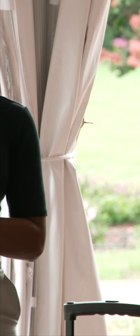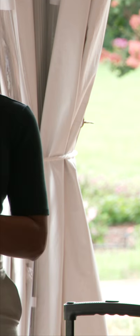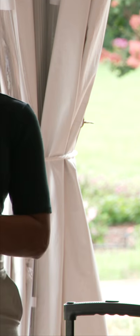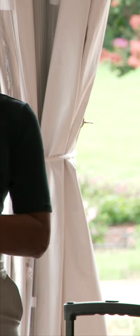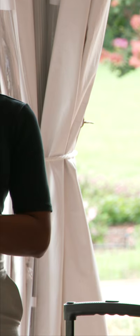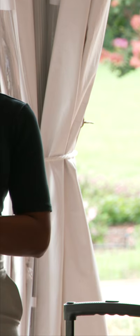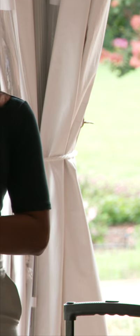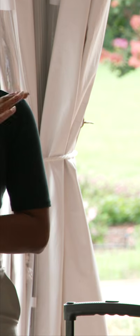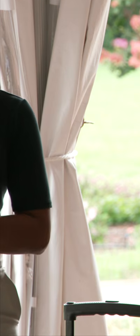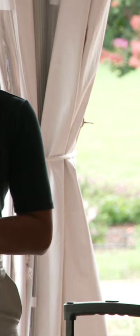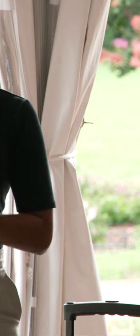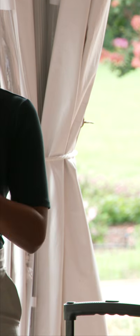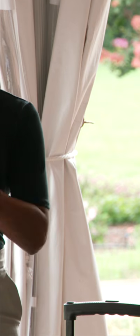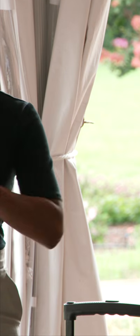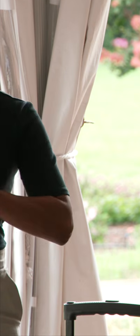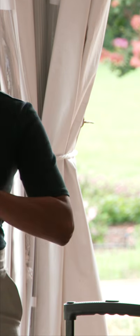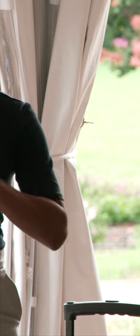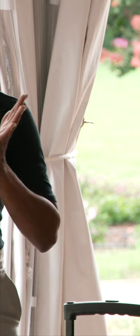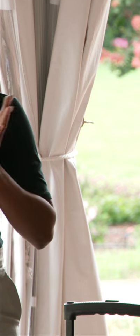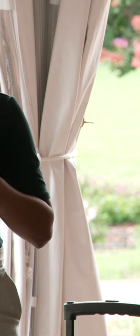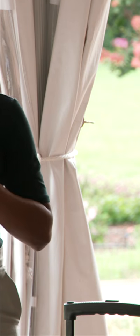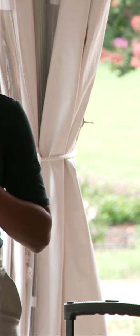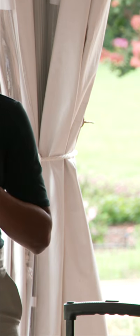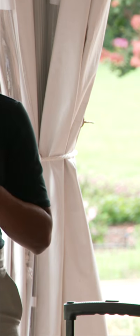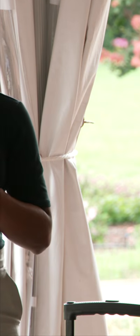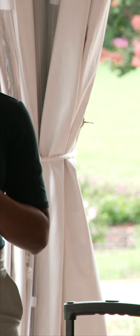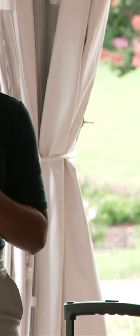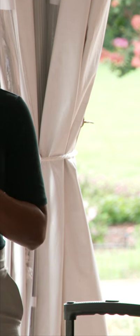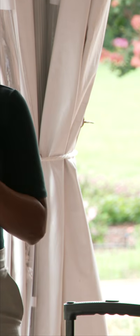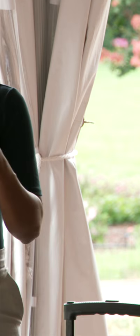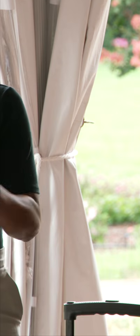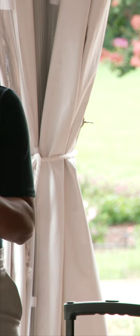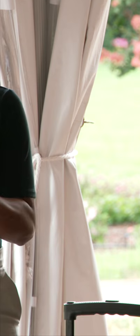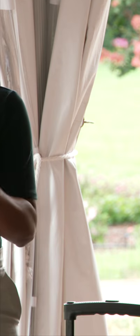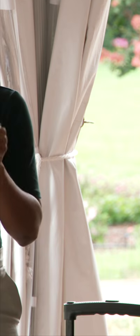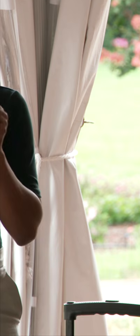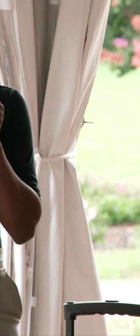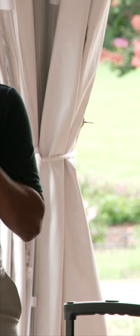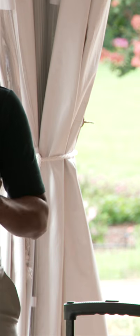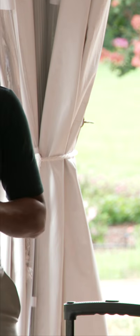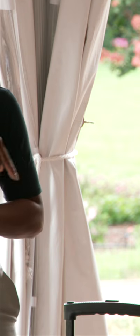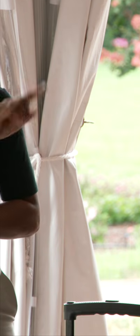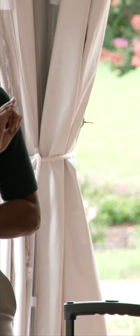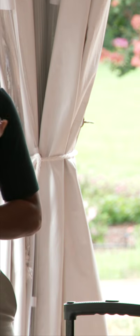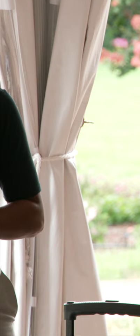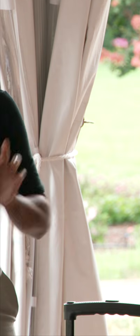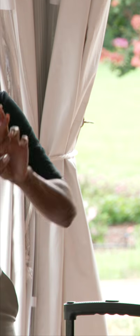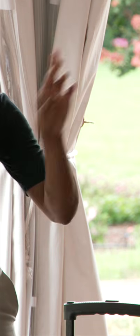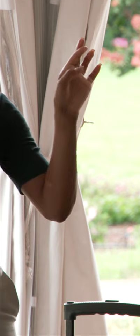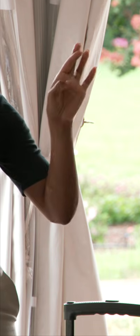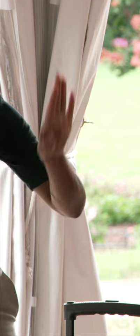commission met monthly for almost 4 years. Most deliberations open to the public to create the new